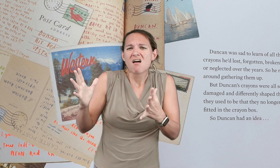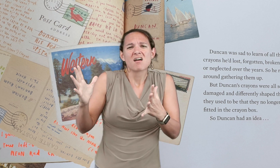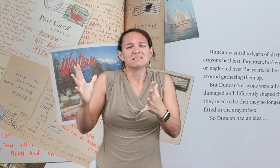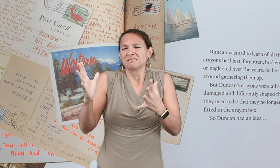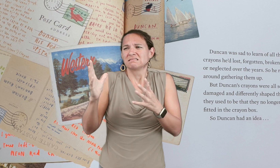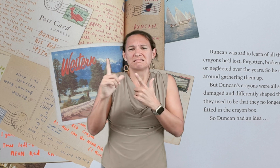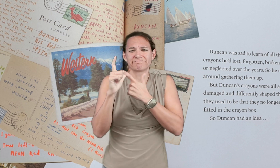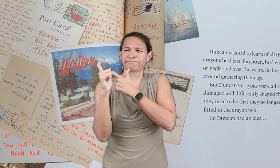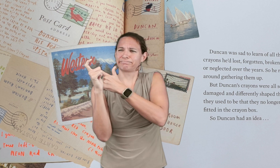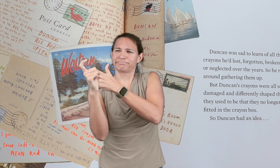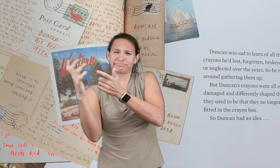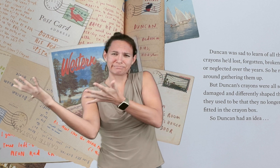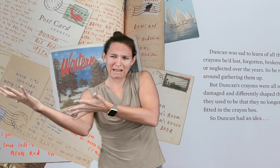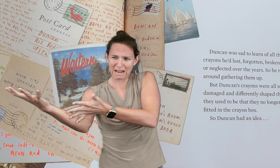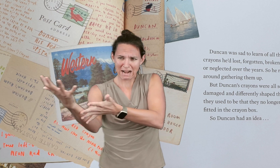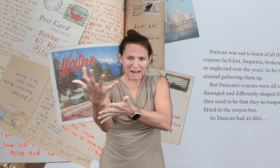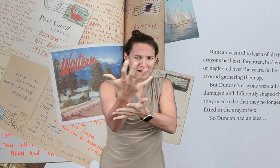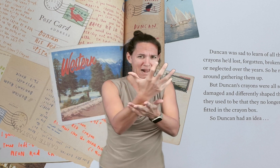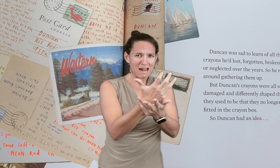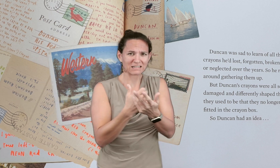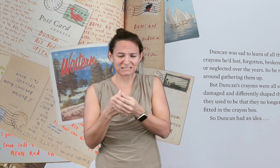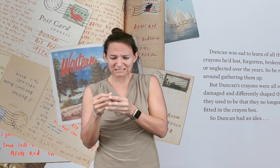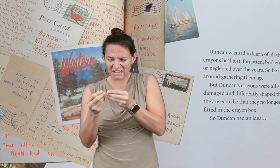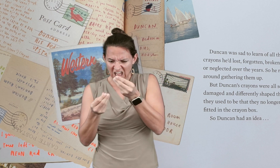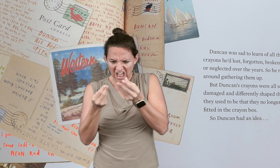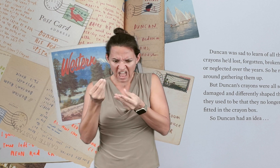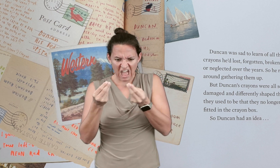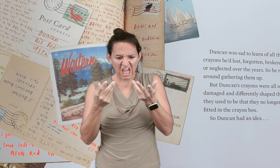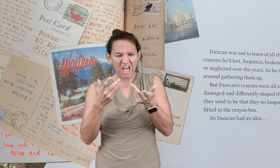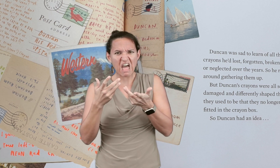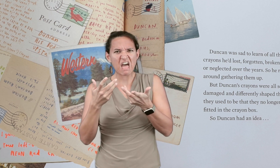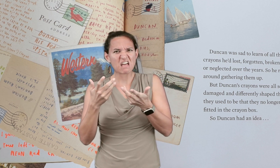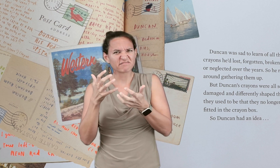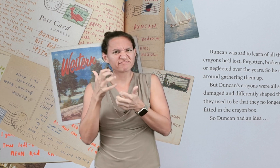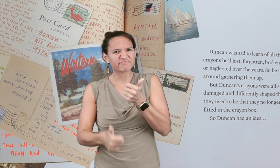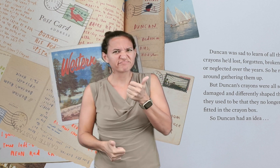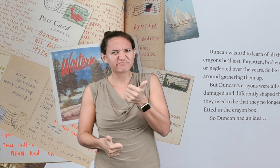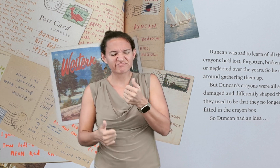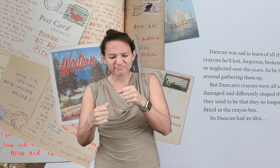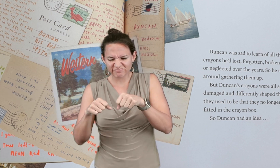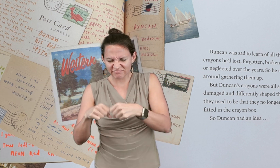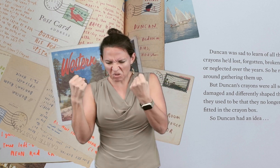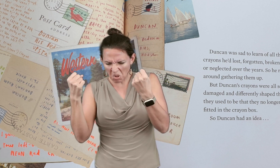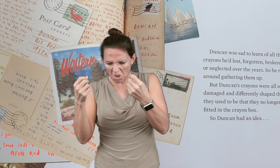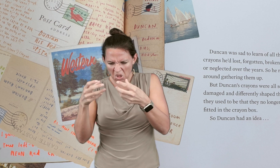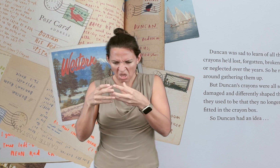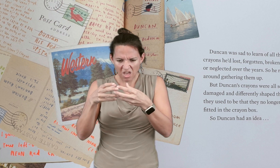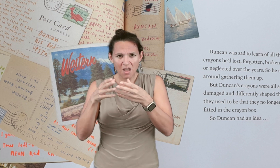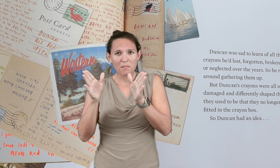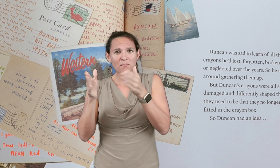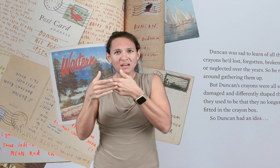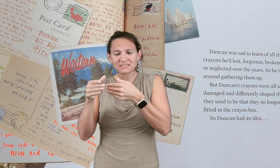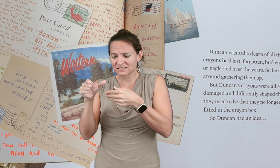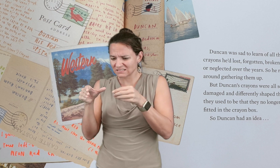forgotten, broken or neglected over the years. So, he ran around and gathered them all up.